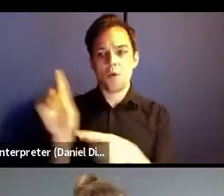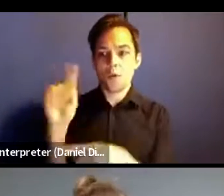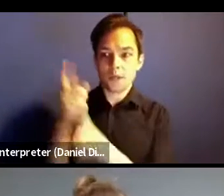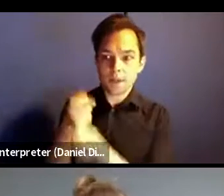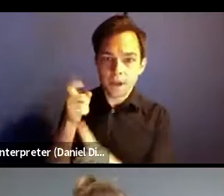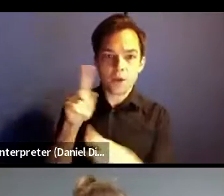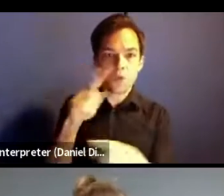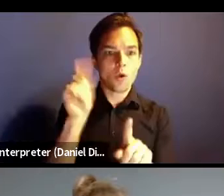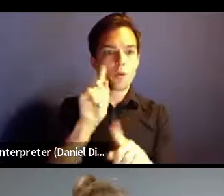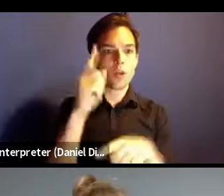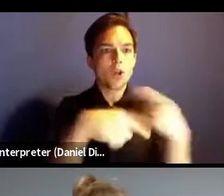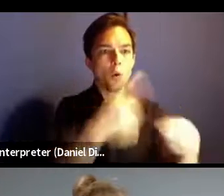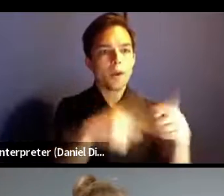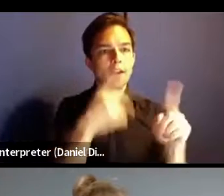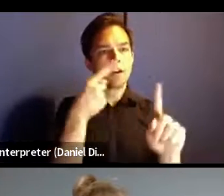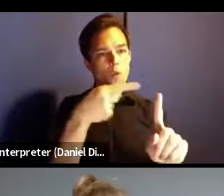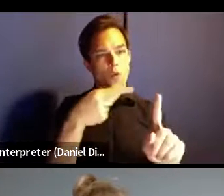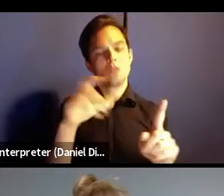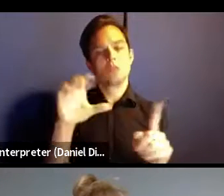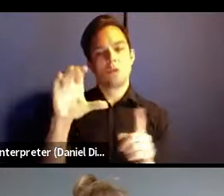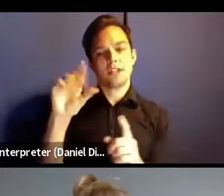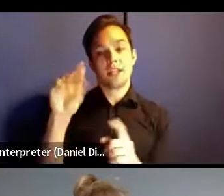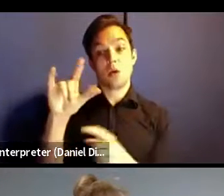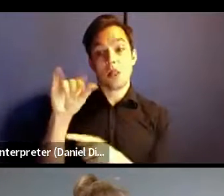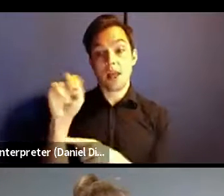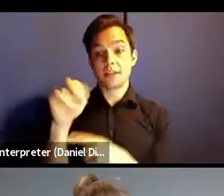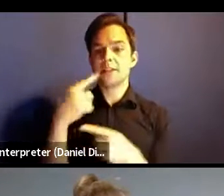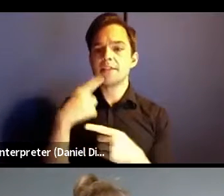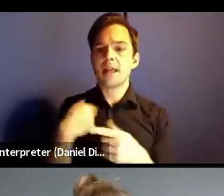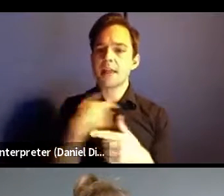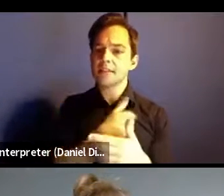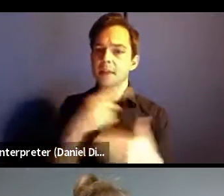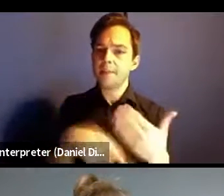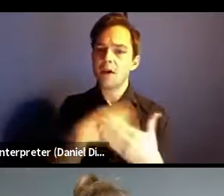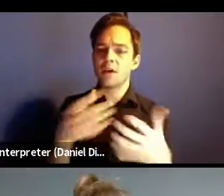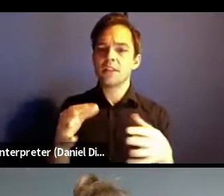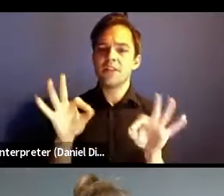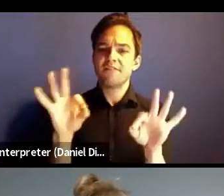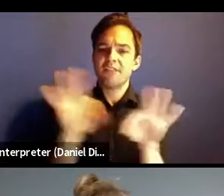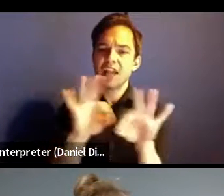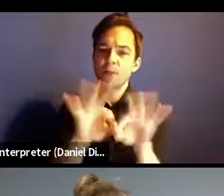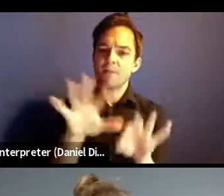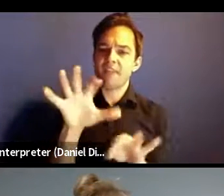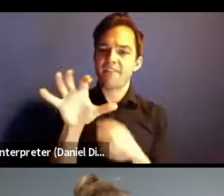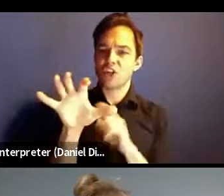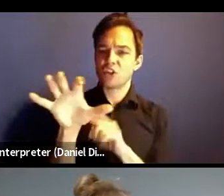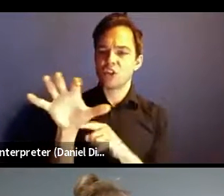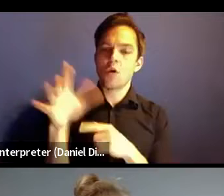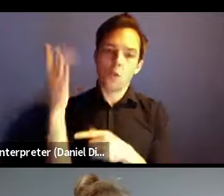So Caroline, tell us about The Valuable 500. You know, why did you create it, why it's important,